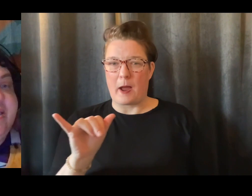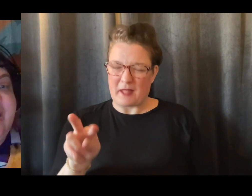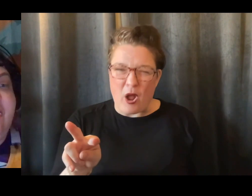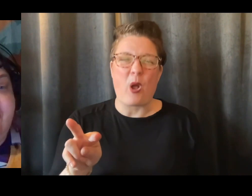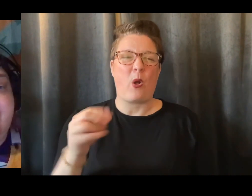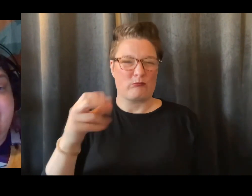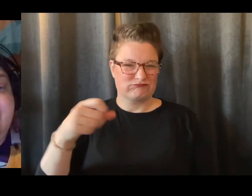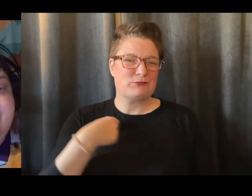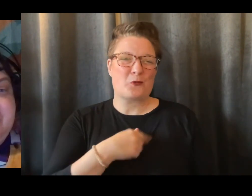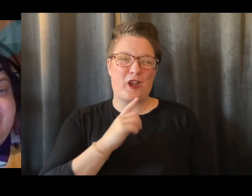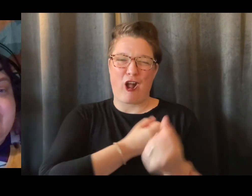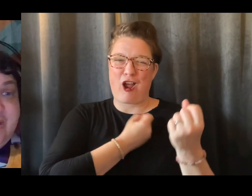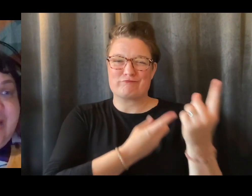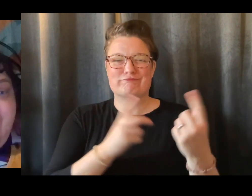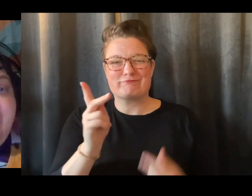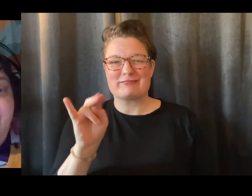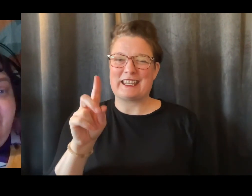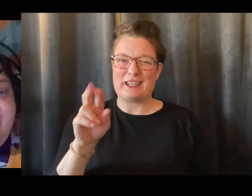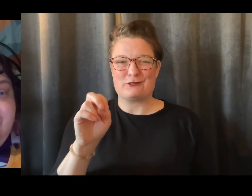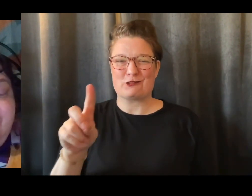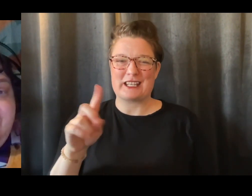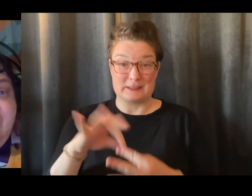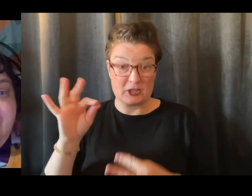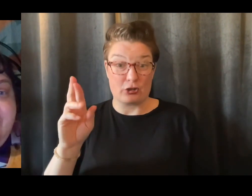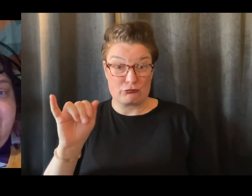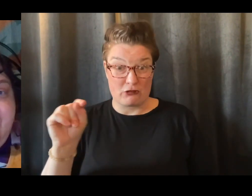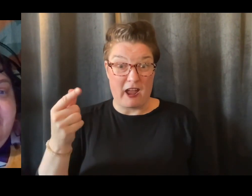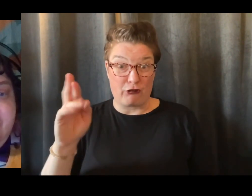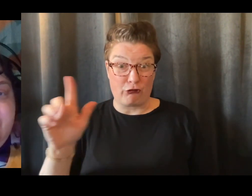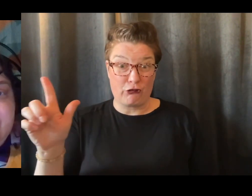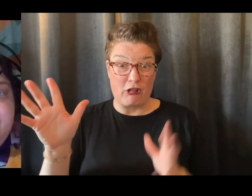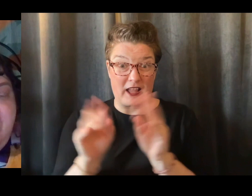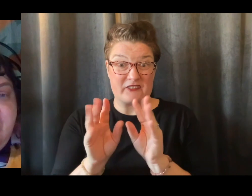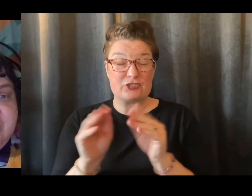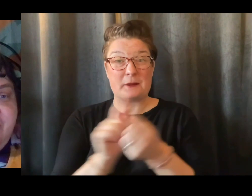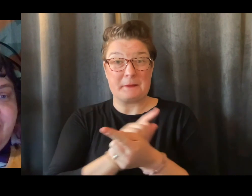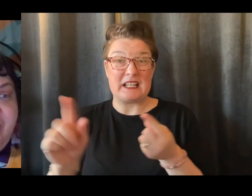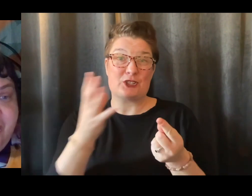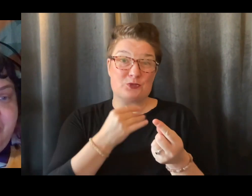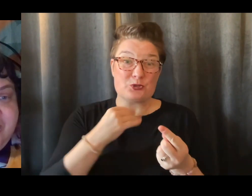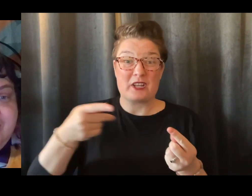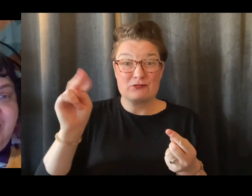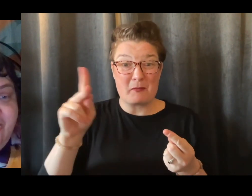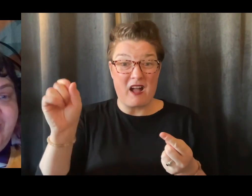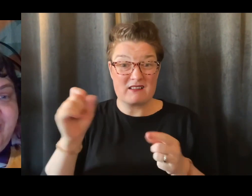at a Riot Grrrl convention meeting, like Jewish punks from other parts of the country and being like, Oh wow.